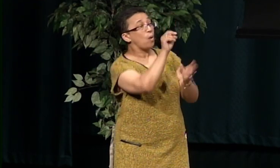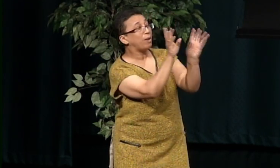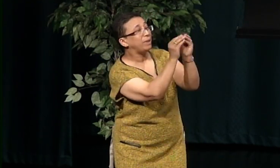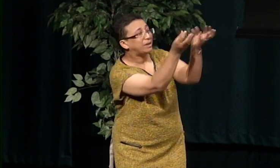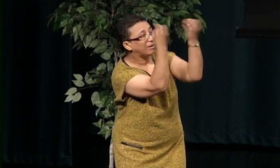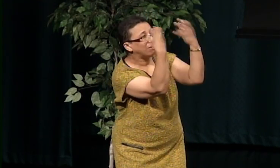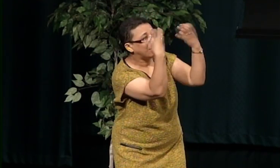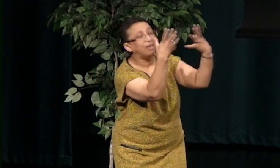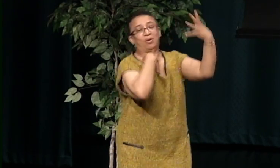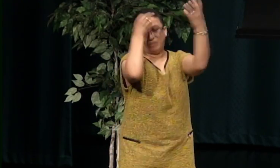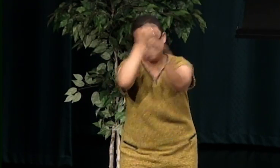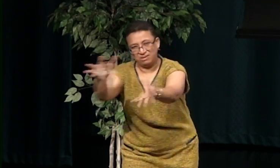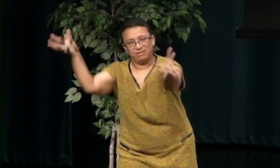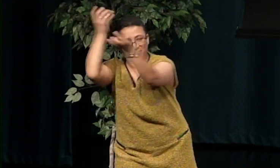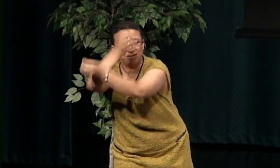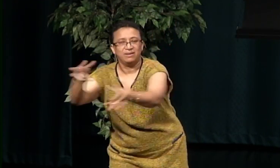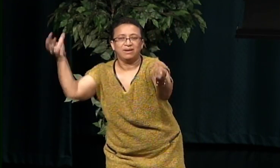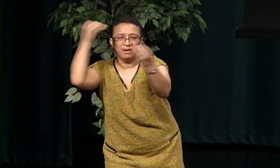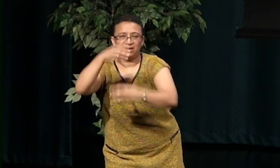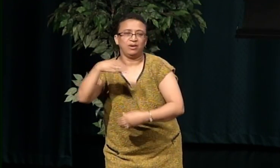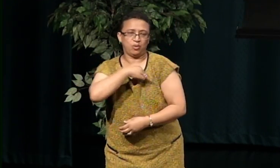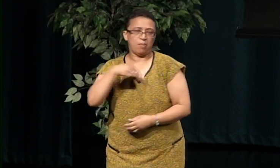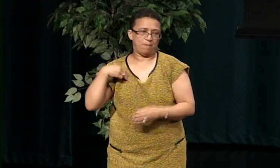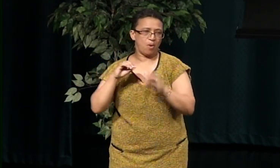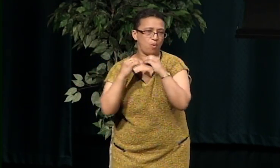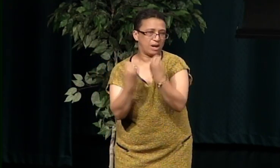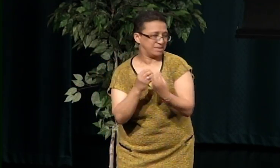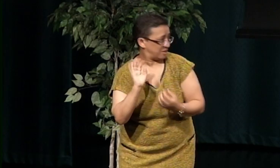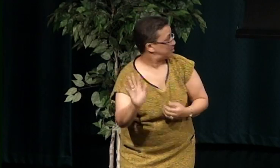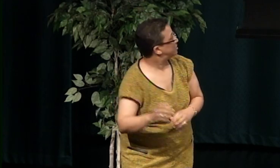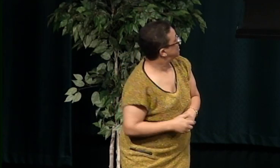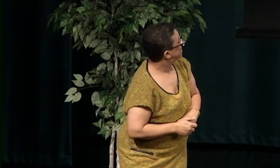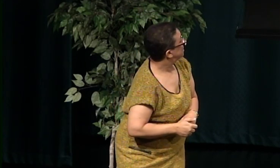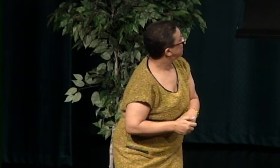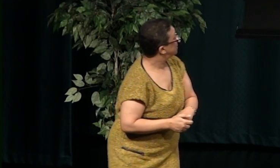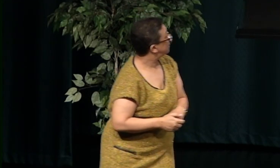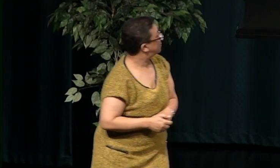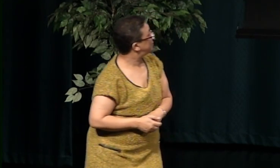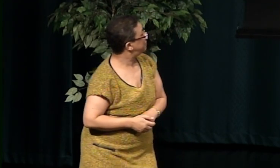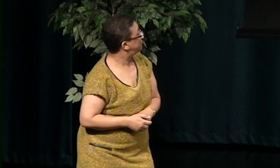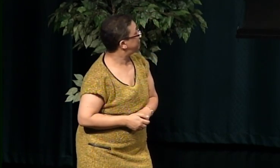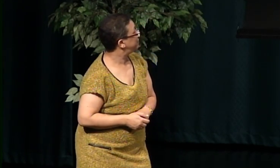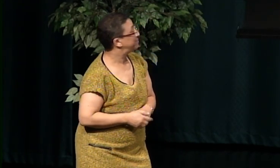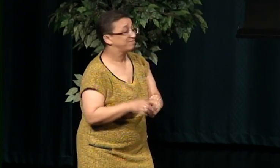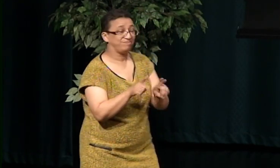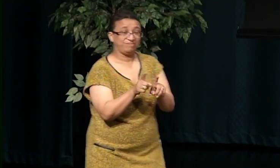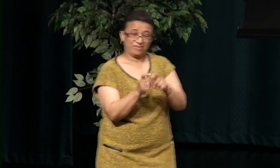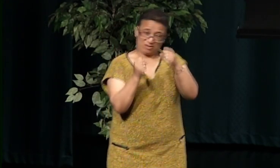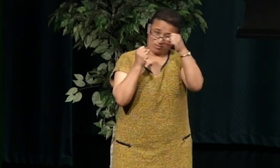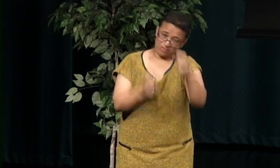is shared at UN meetings to make sure that we're all communicating with each other